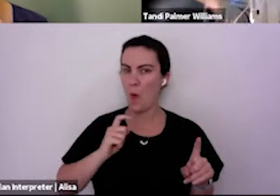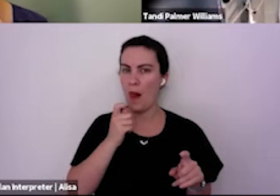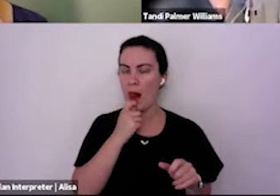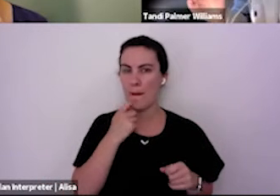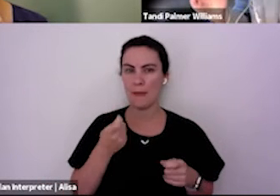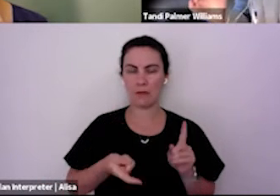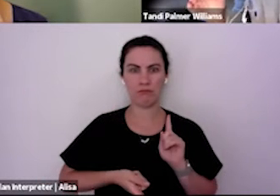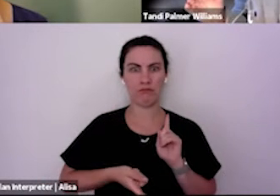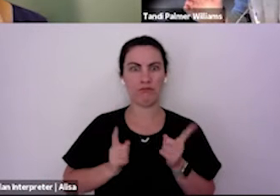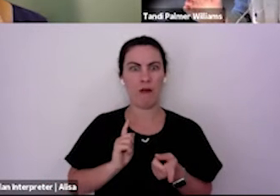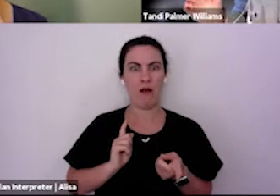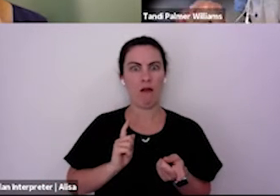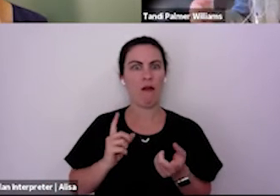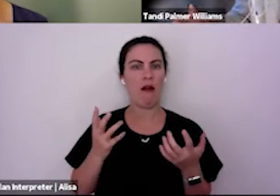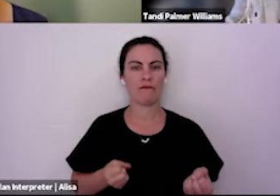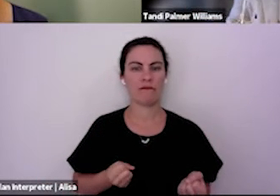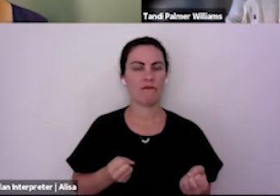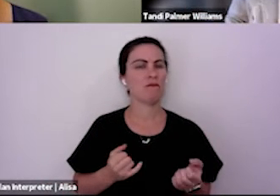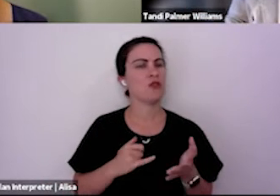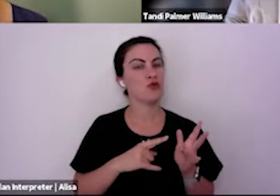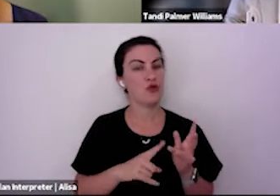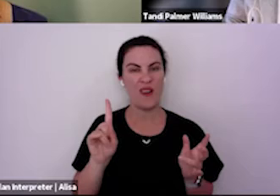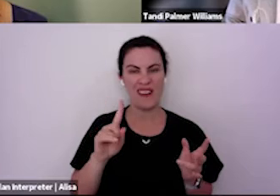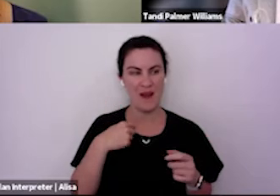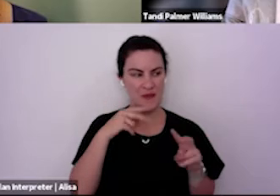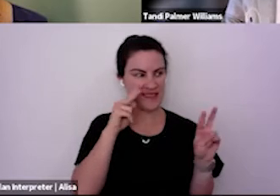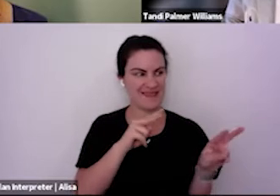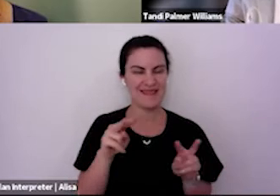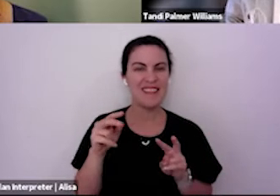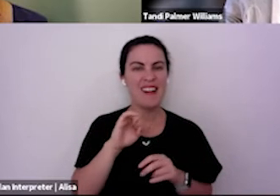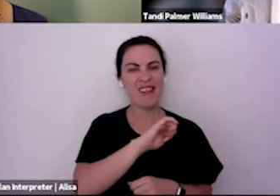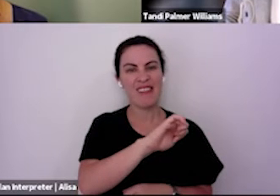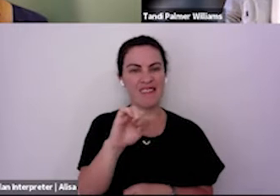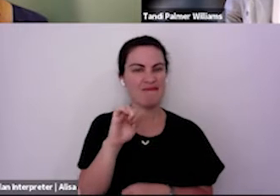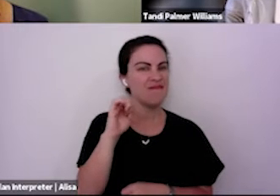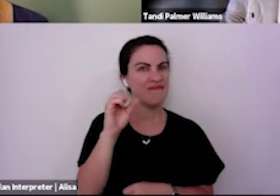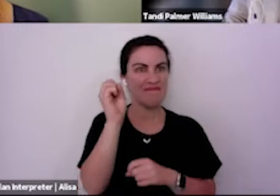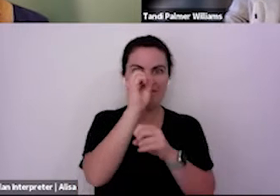seen a bit of that breakdown in terms of how people are thinking of the role it will play long-term.